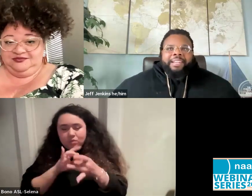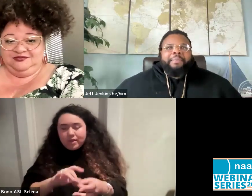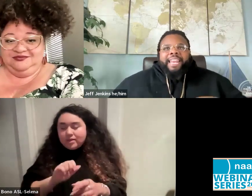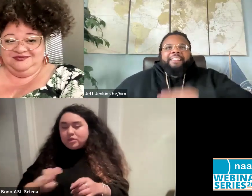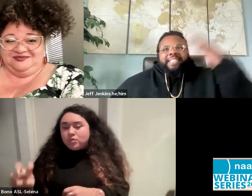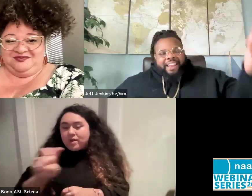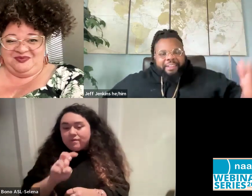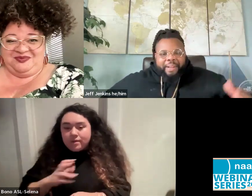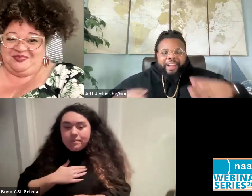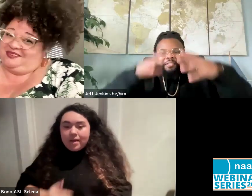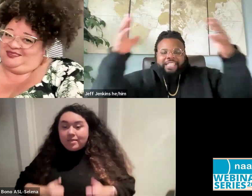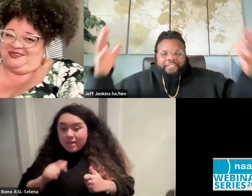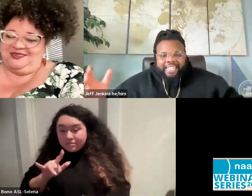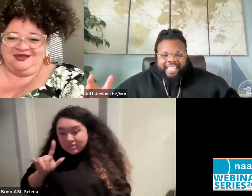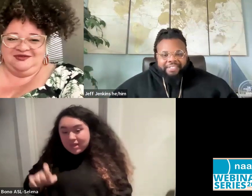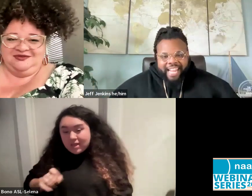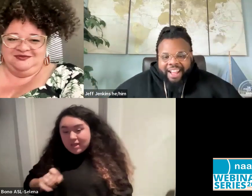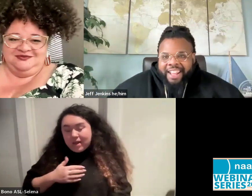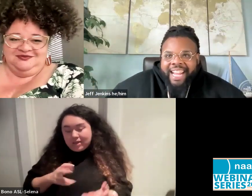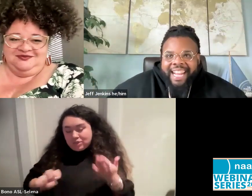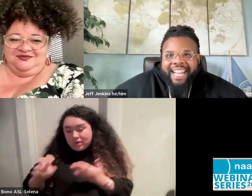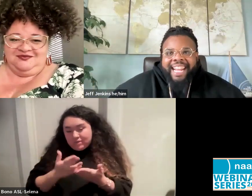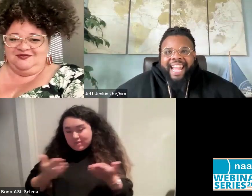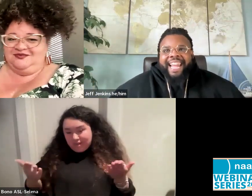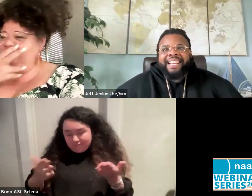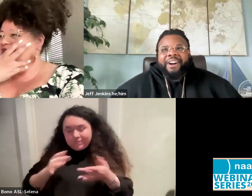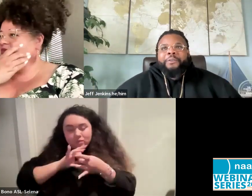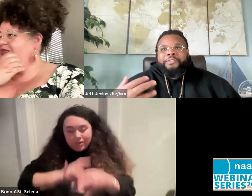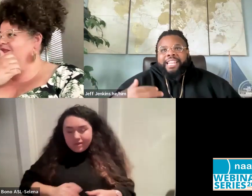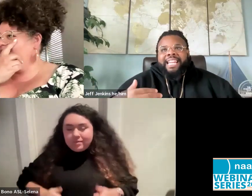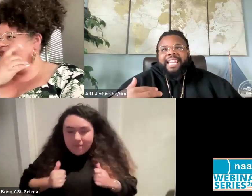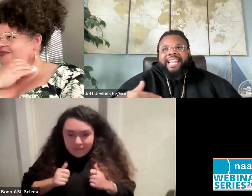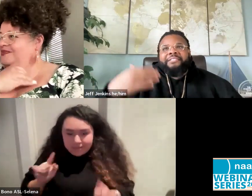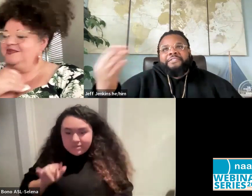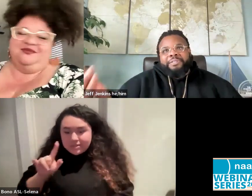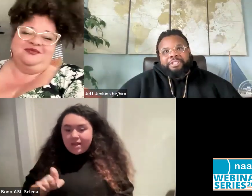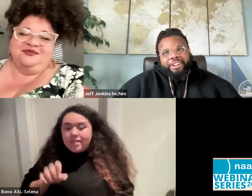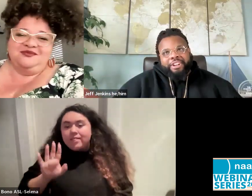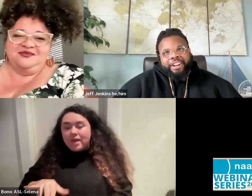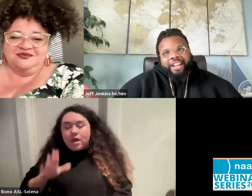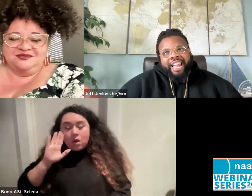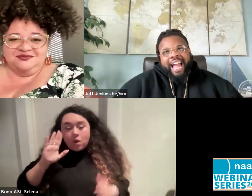is my lifestyle, like my travel stuff is lifestyle. And hopefully in the future